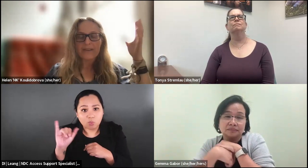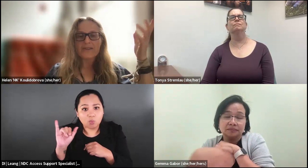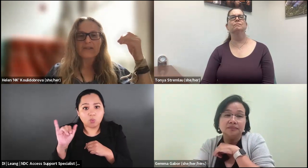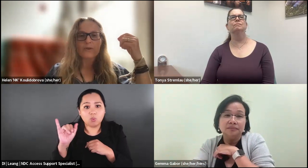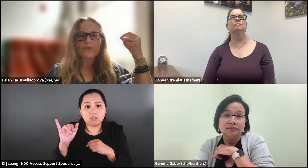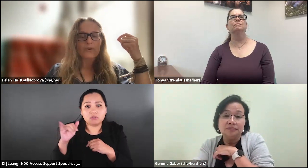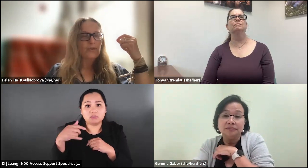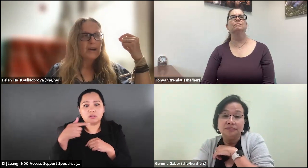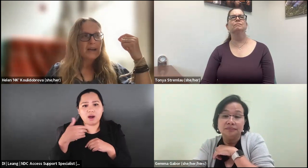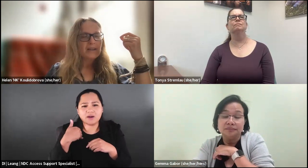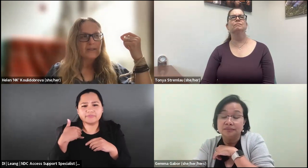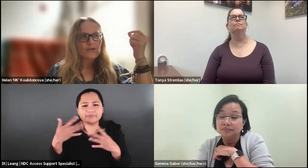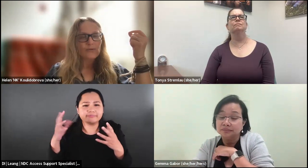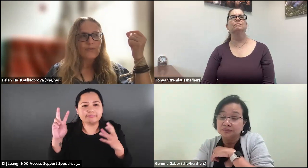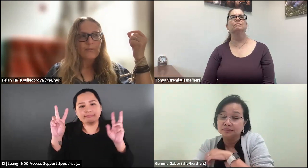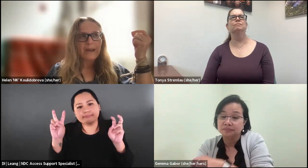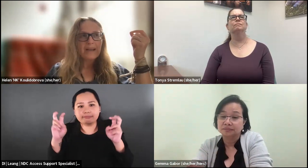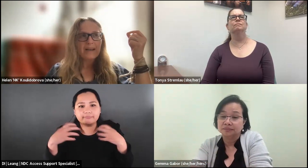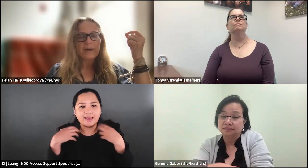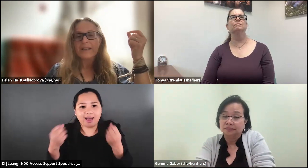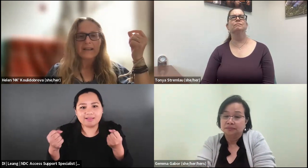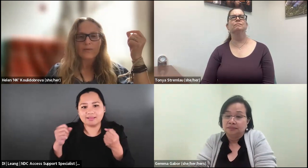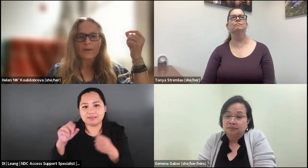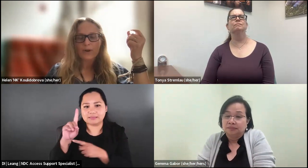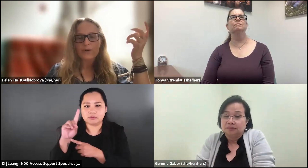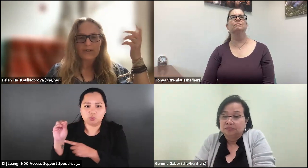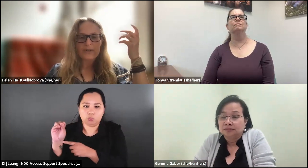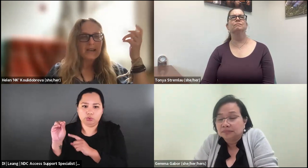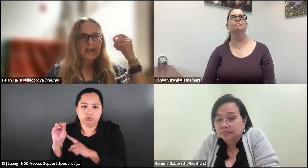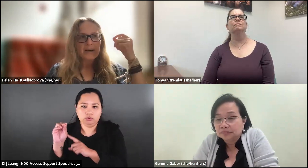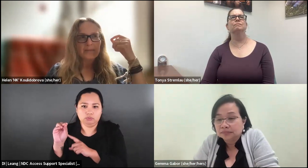This is also true for many multilingual learners